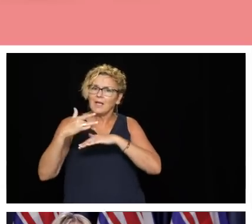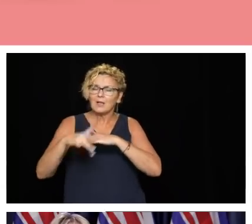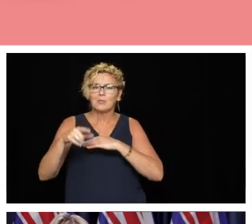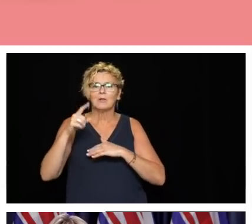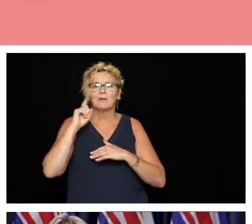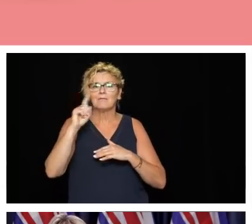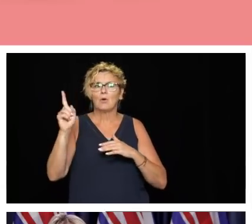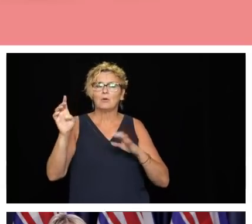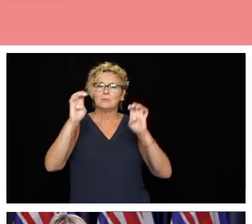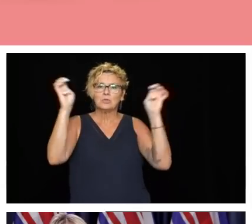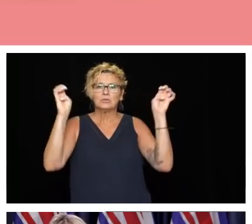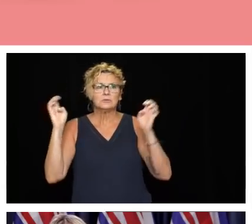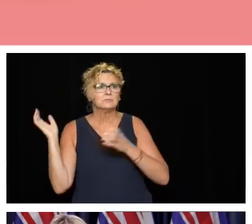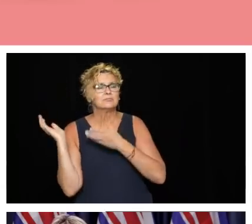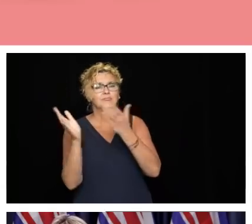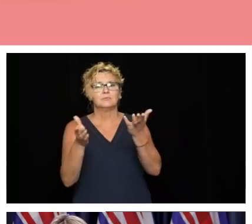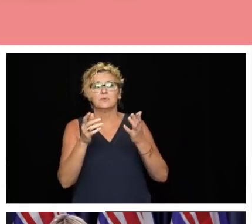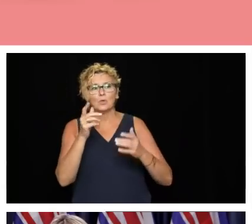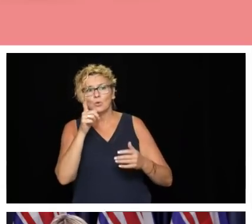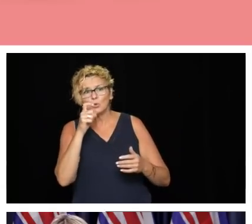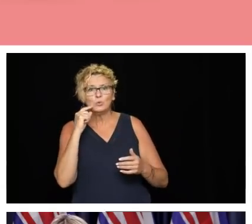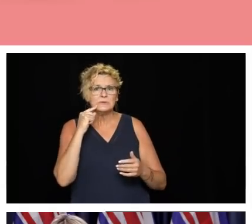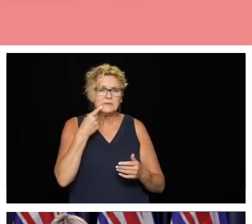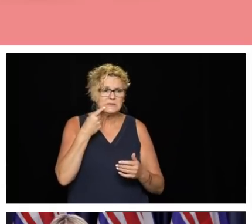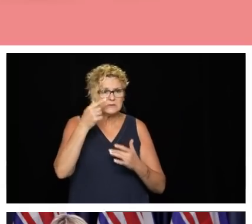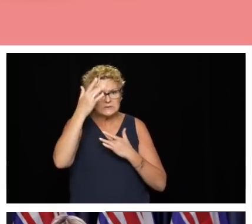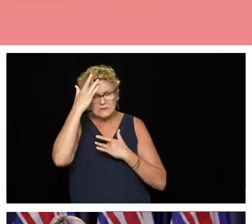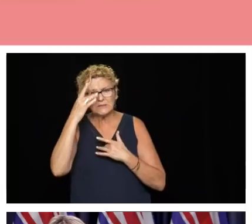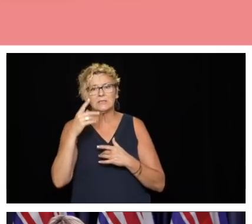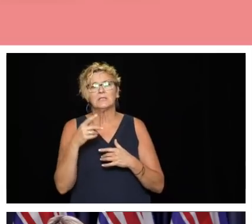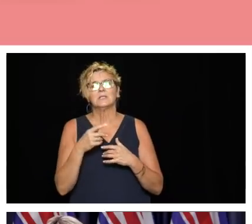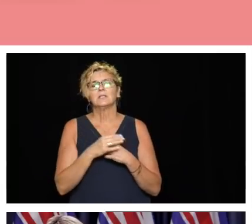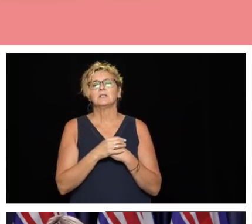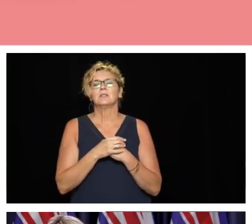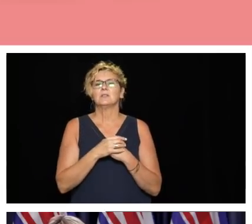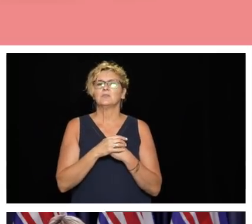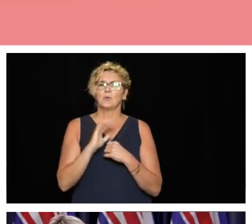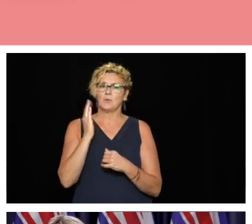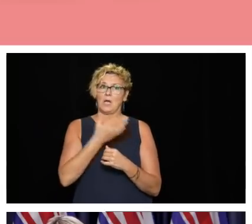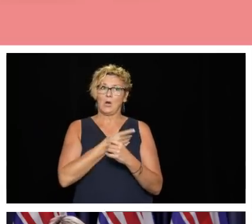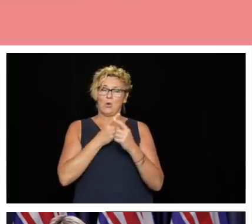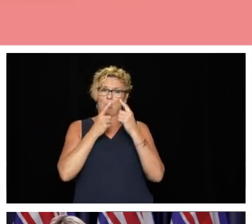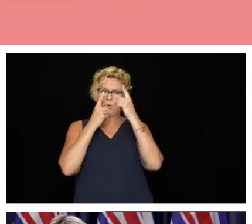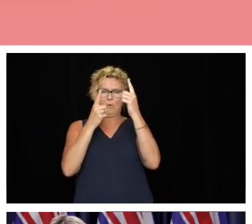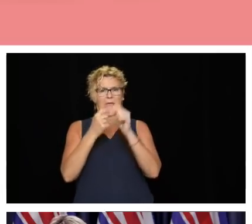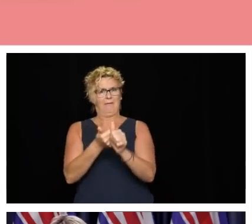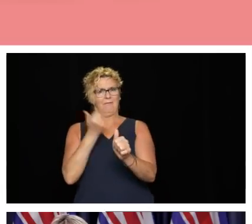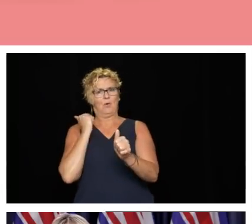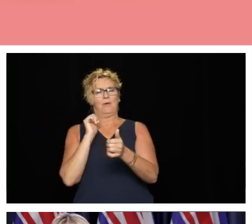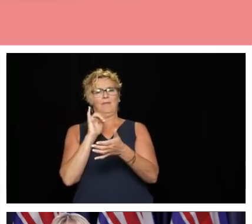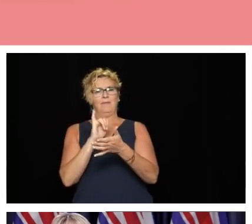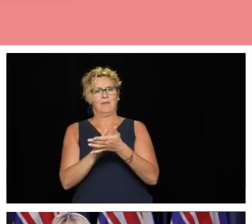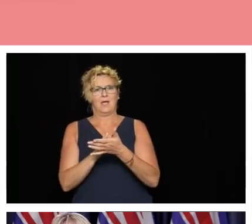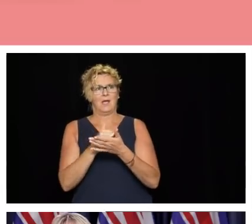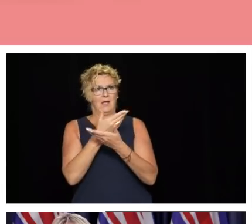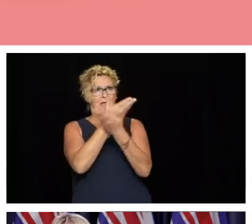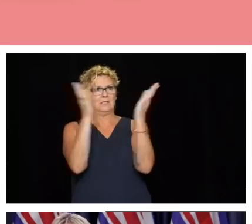communities by getting immunized for influenza as well. The other thing that does is help reduce the impact on our healthcare system because we know